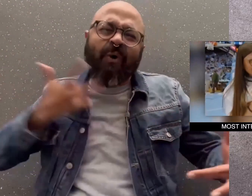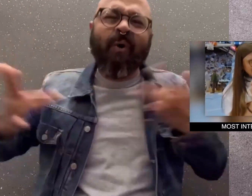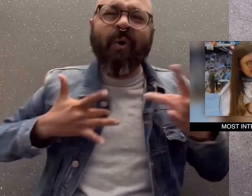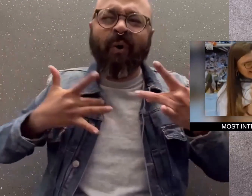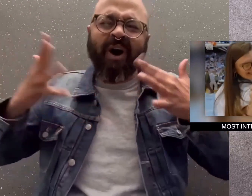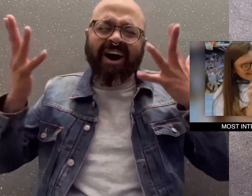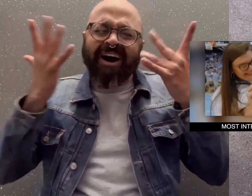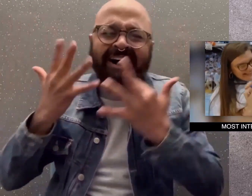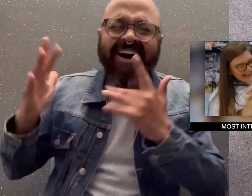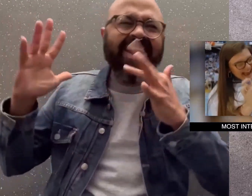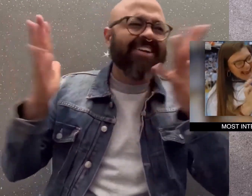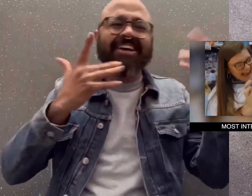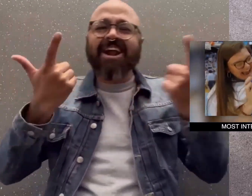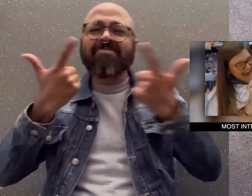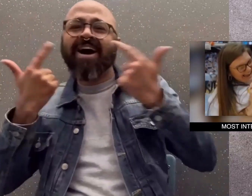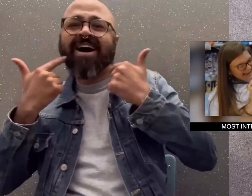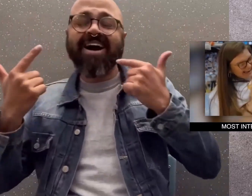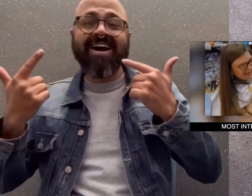surprises.